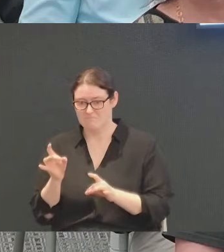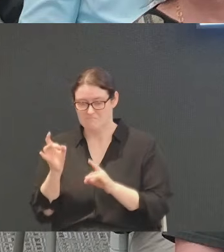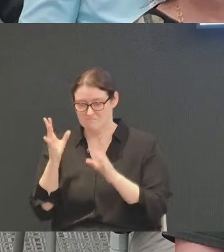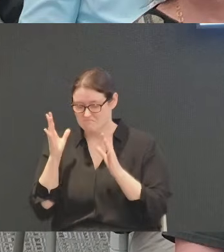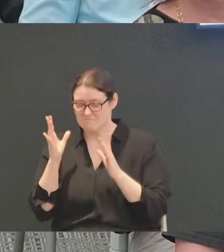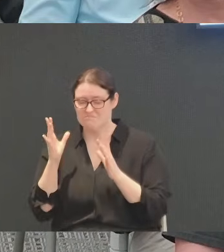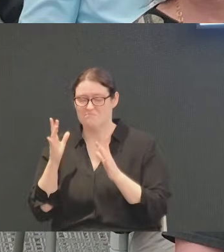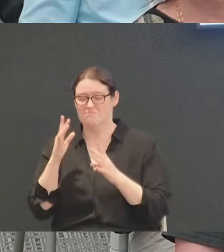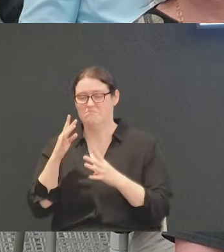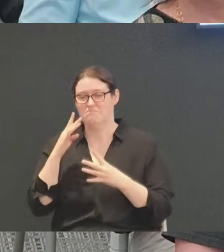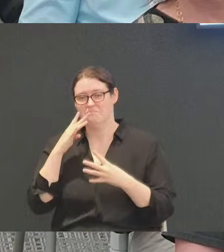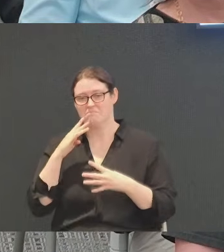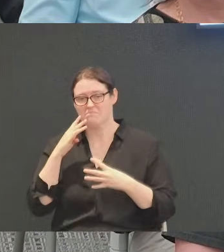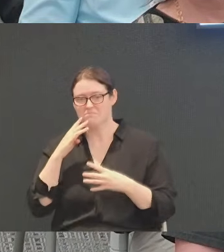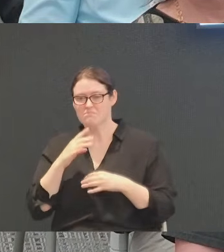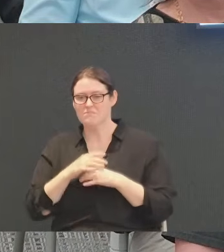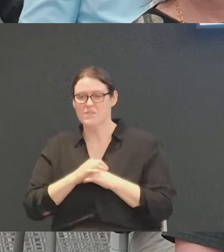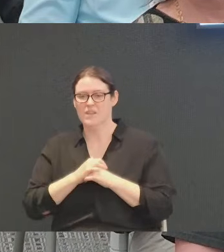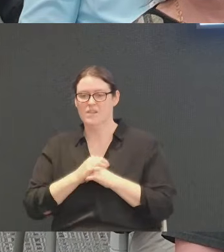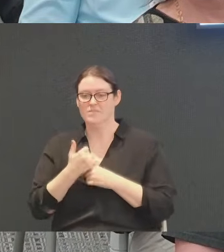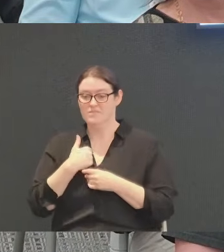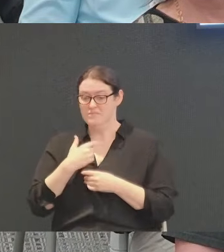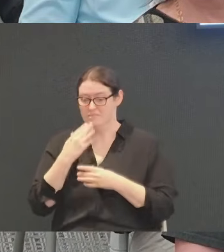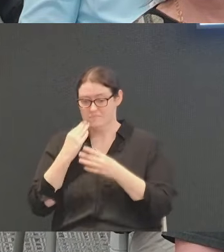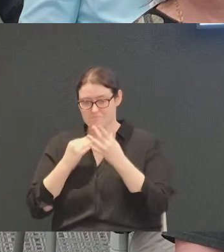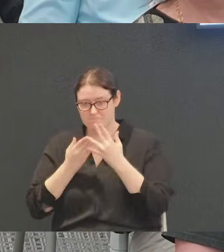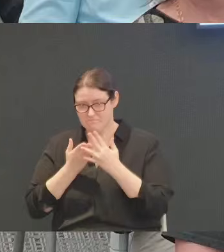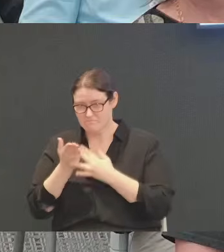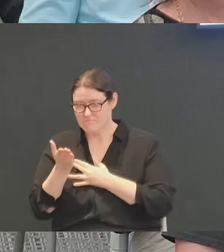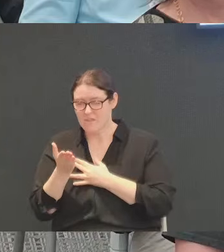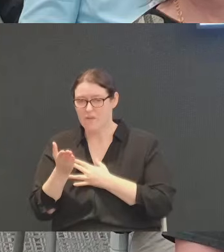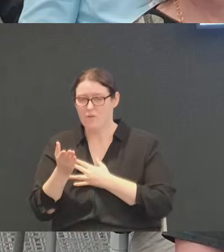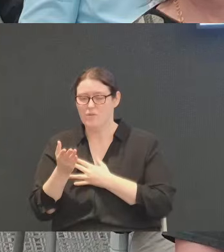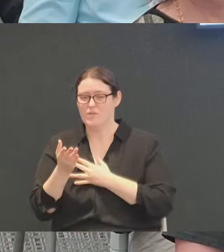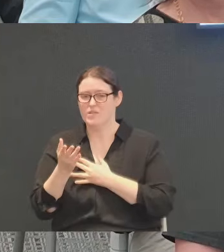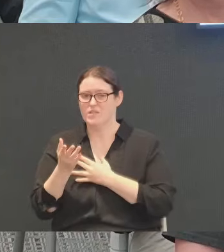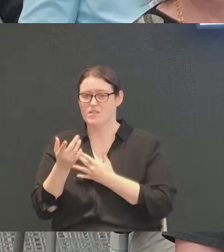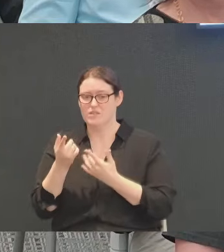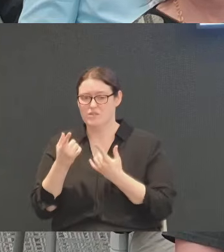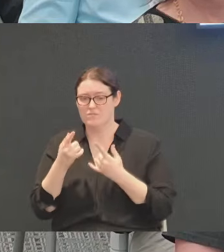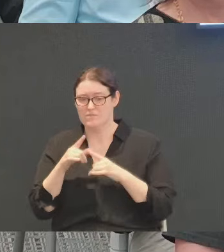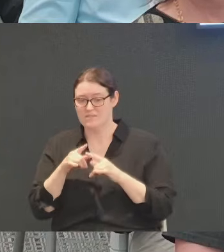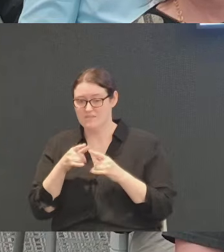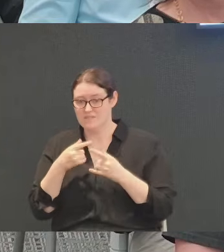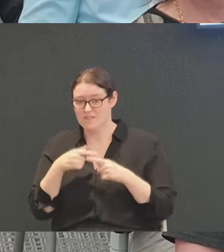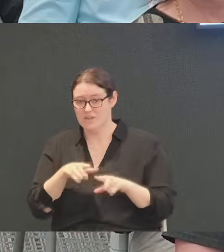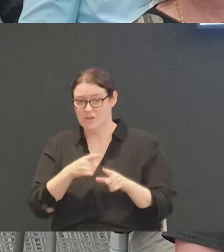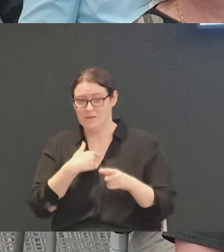with my own self after I did emancipate because during my stay in independent living I was given